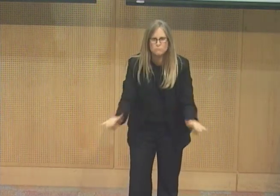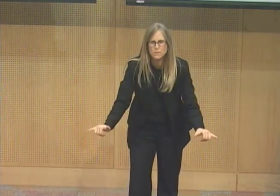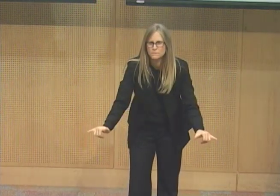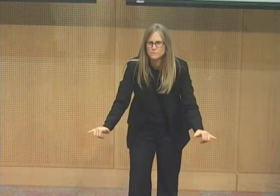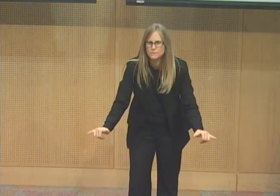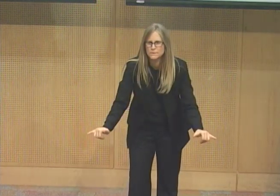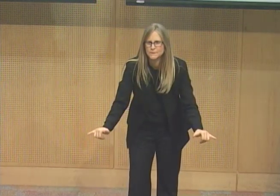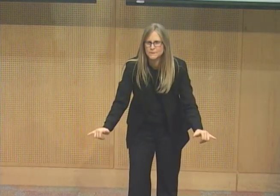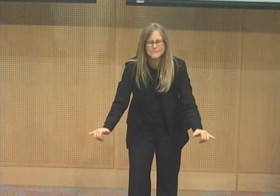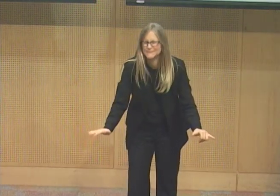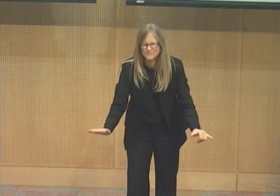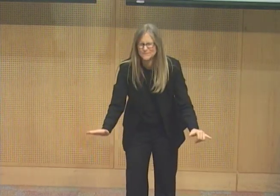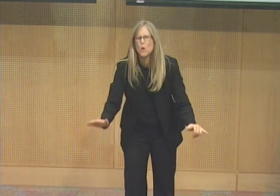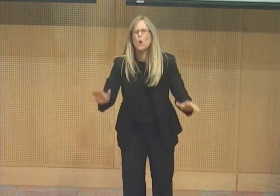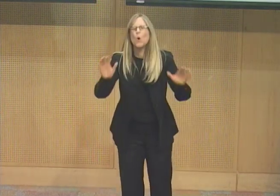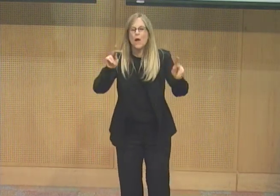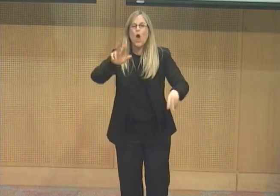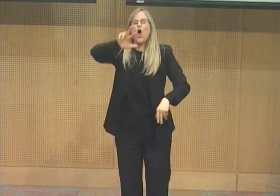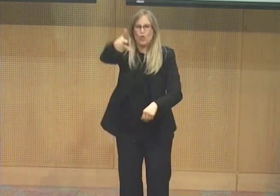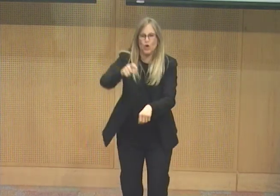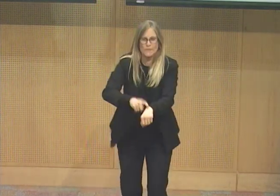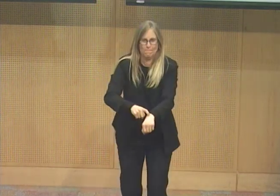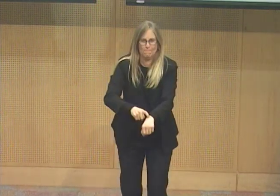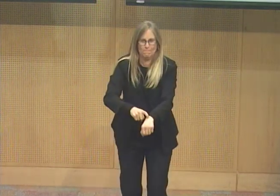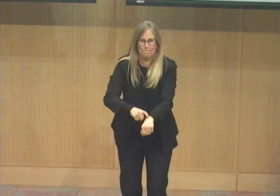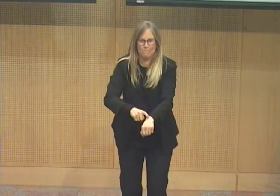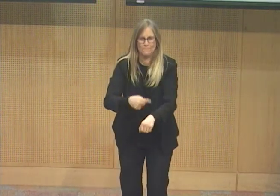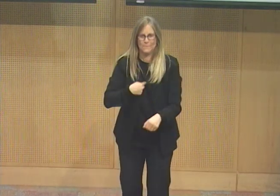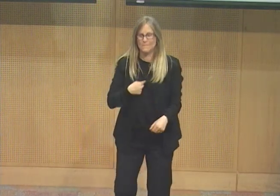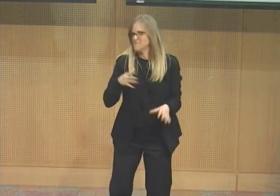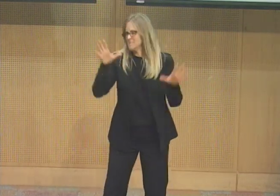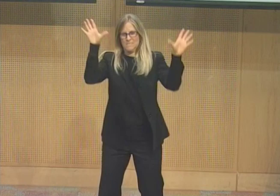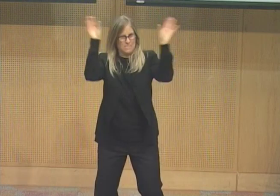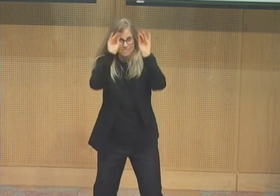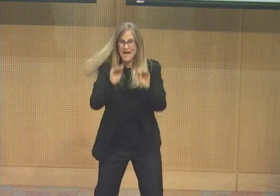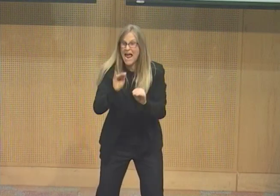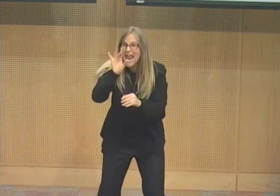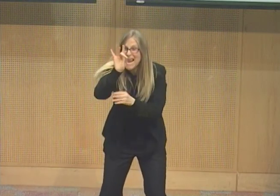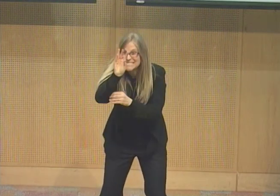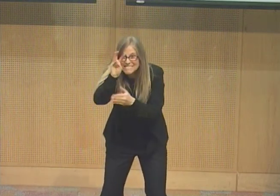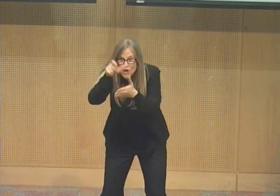I reviewed it again. Again, it was the same result, so I went through it a third time.